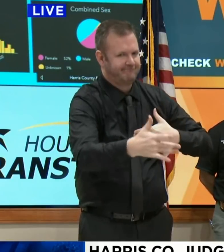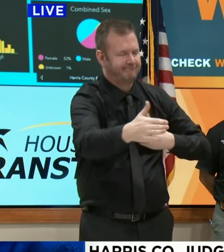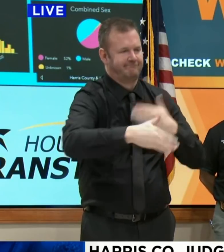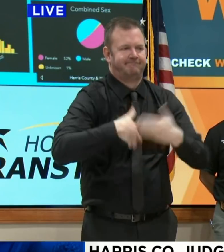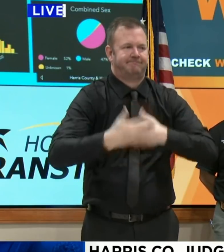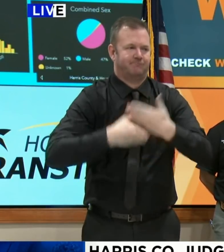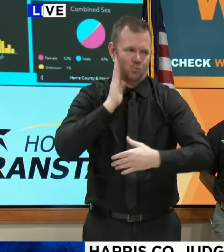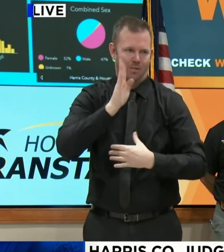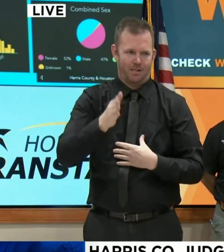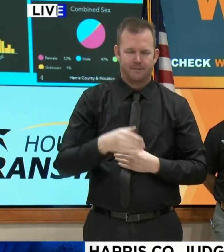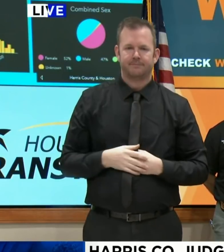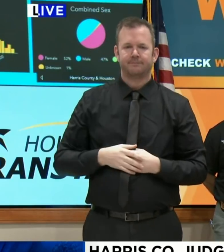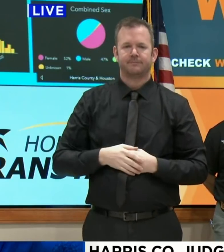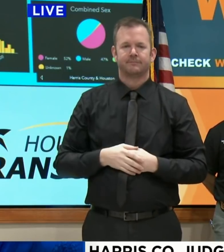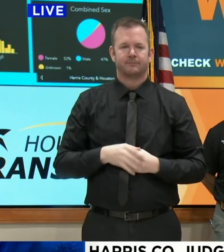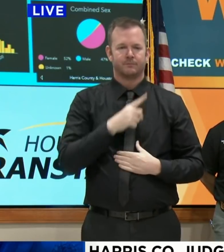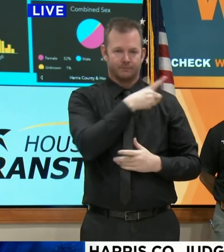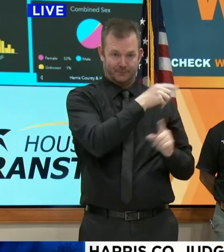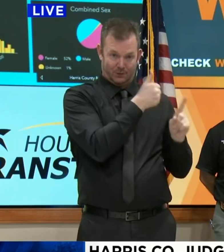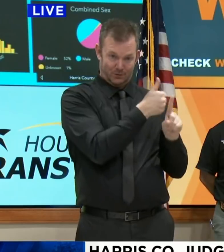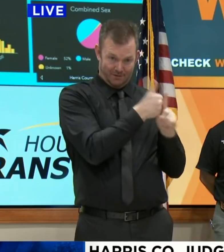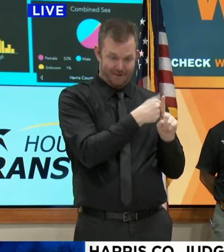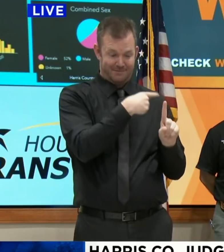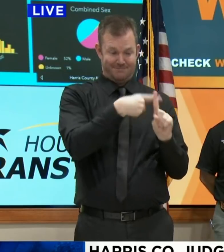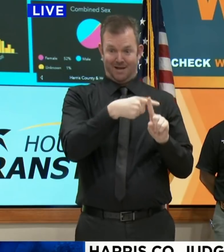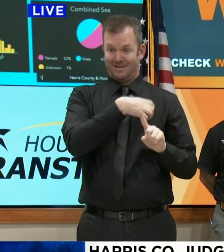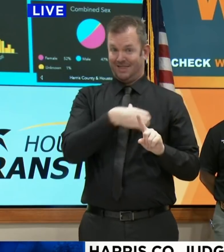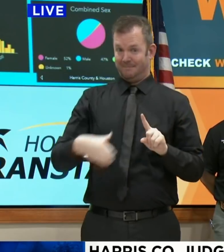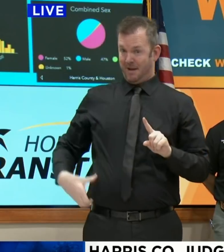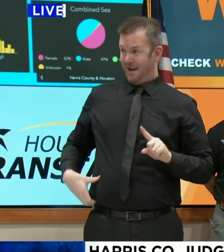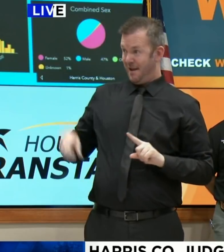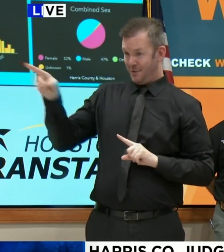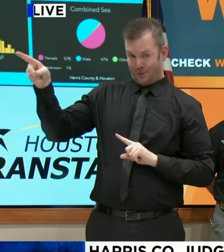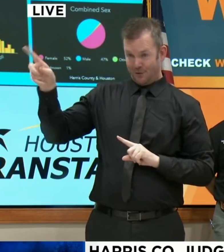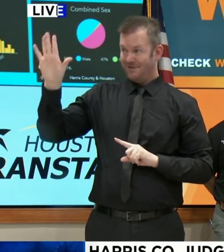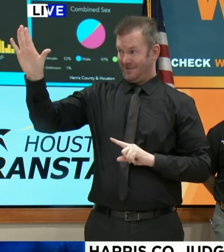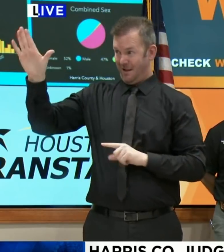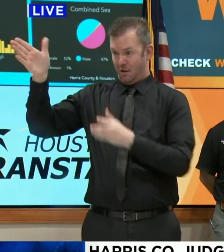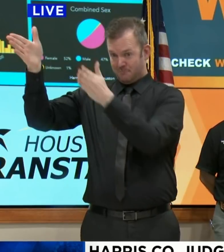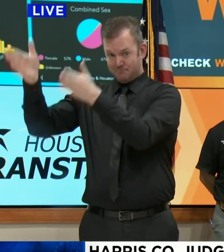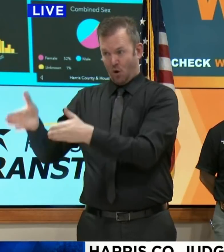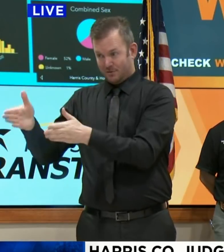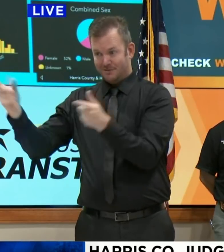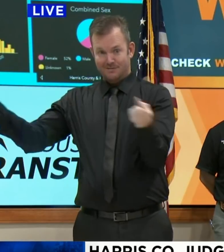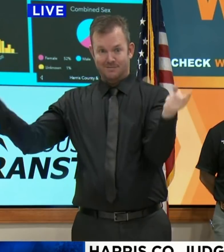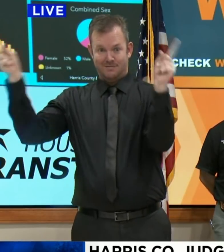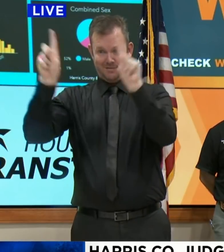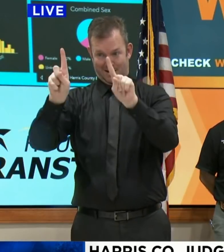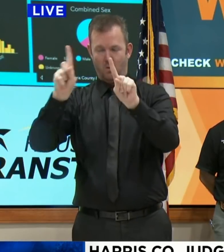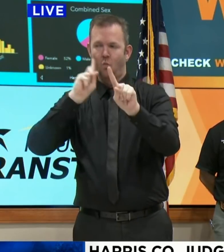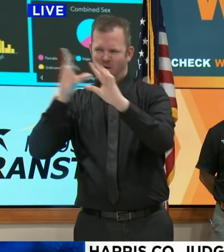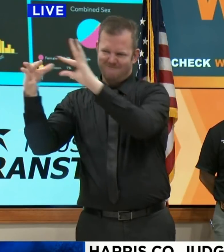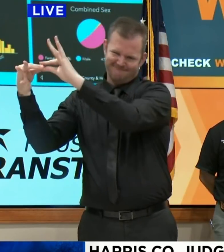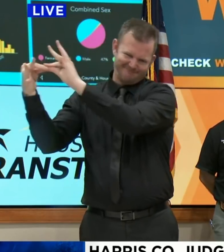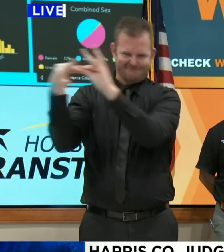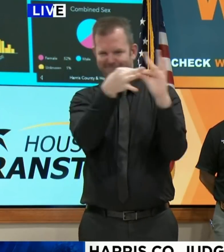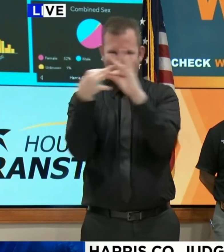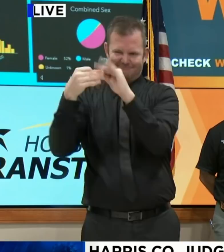lead that you have my full inland full confidence too lead inland full confidence too lead our community in 10 out of our community in 10 out of quote relief out of that quote relief out of that recovery and make sure that you